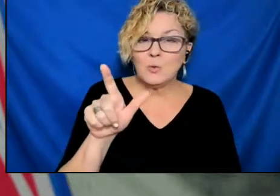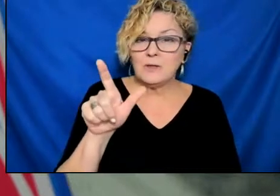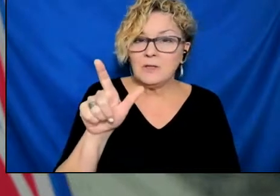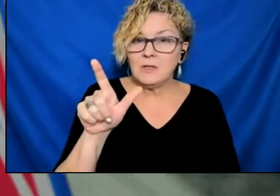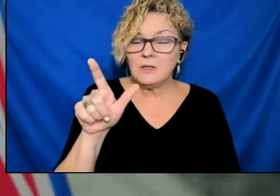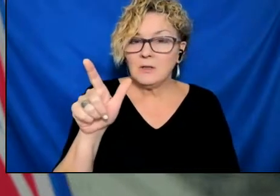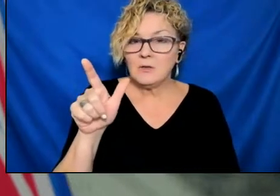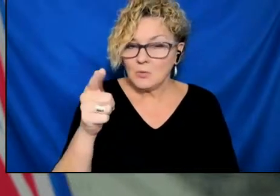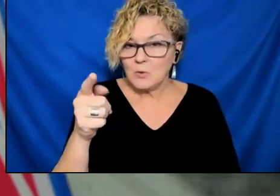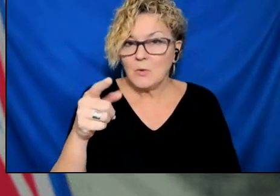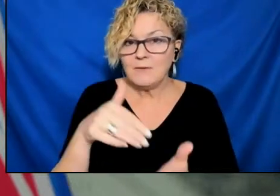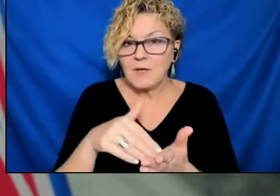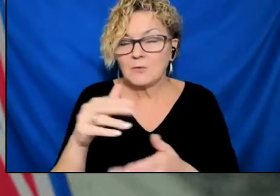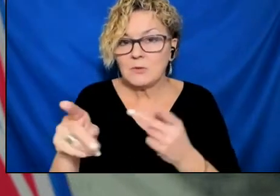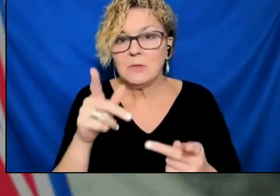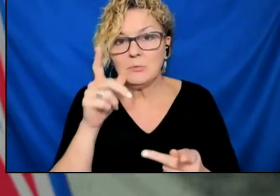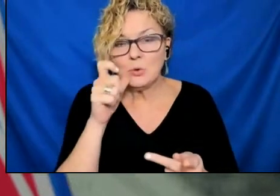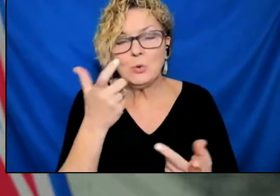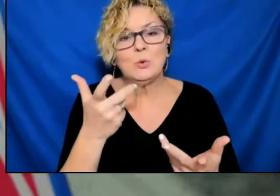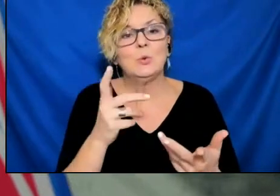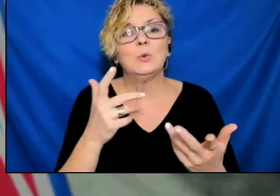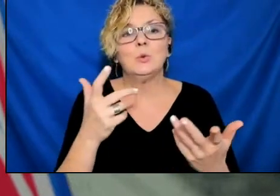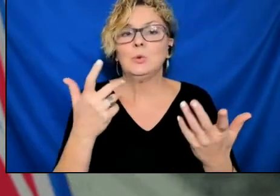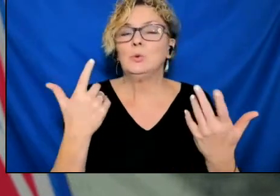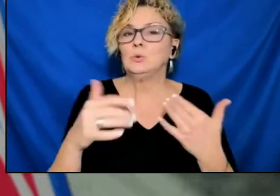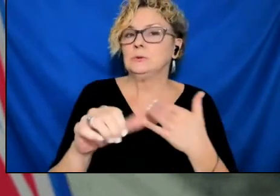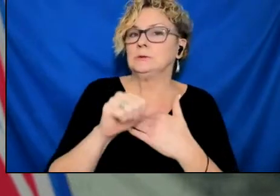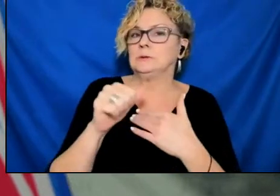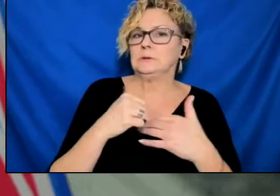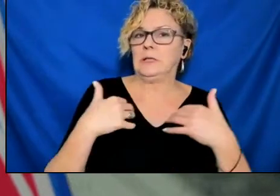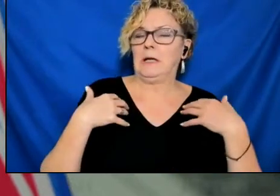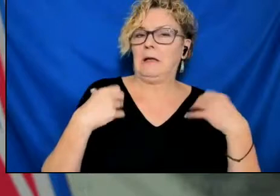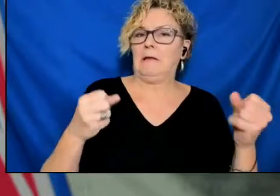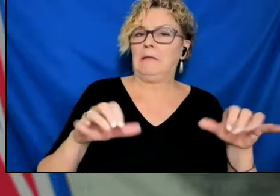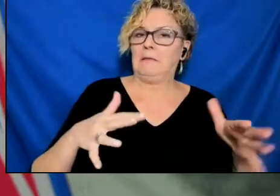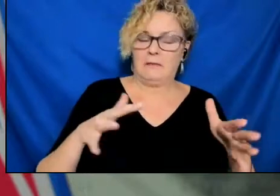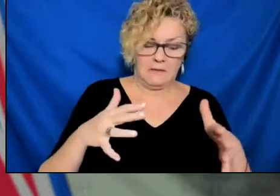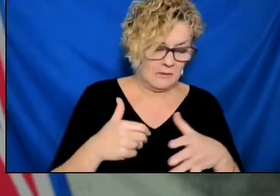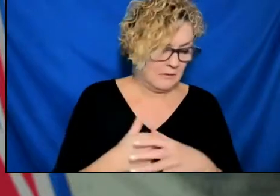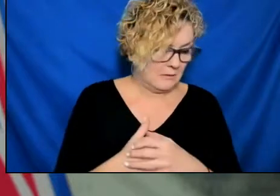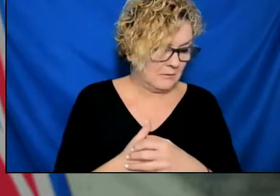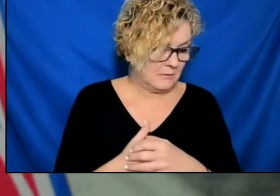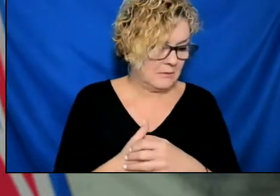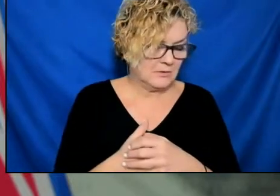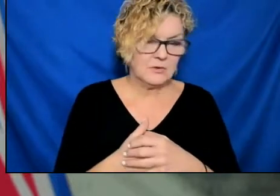151,621 people who are clinically extremely vulnerable.